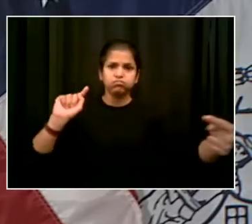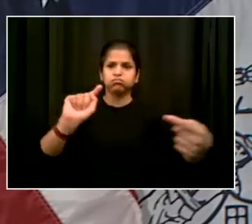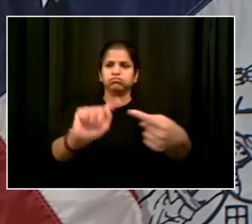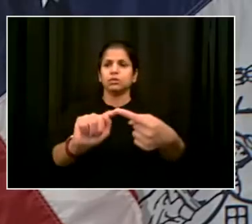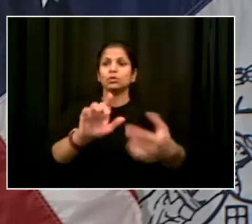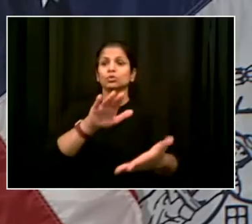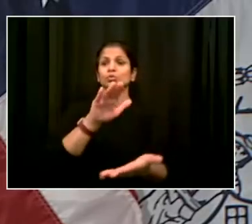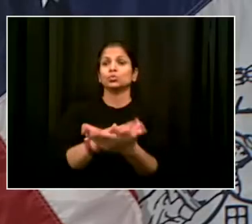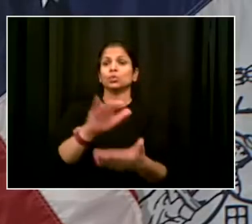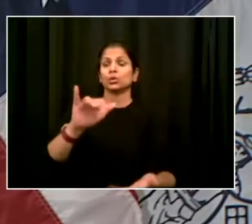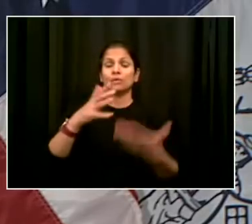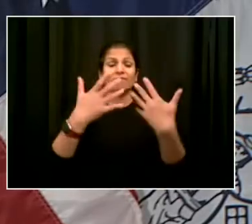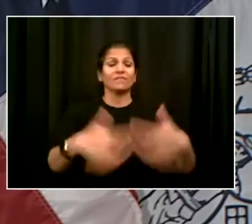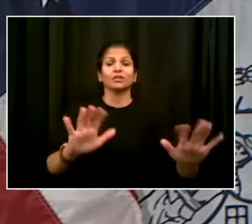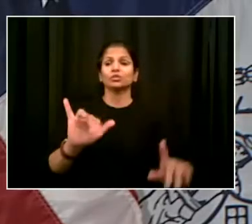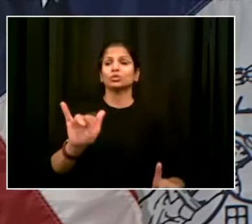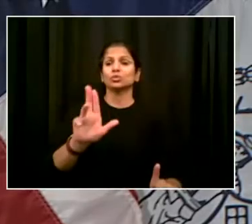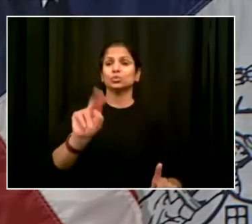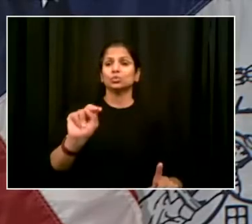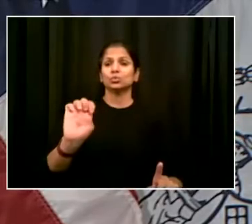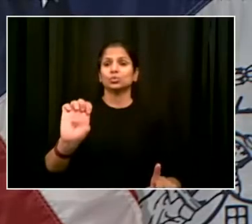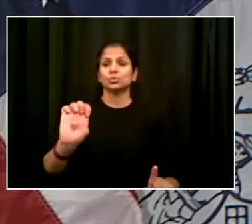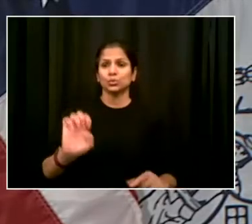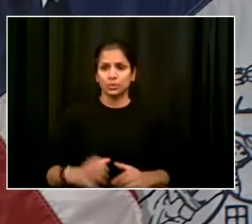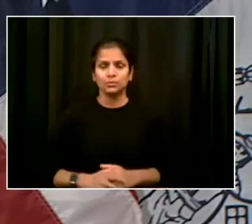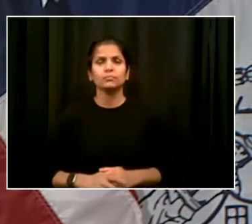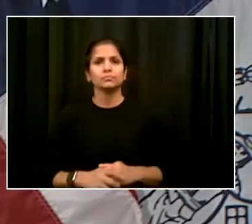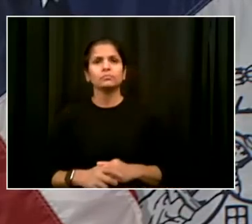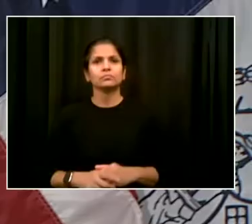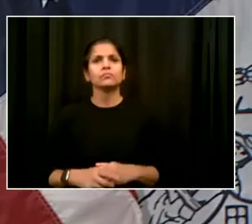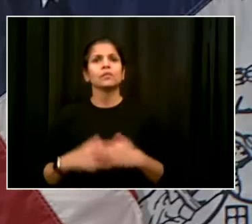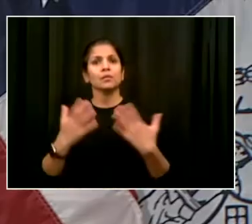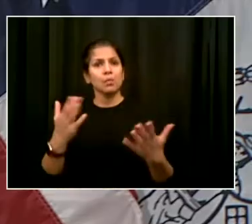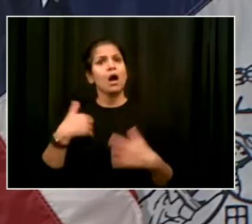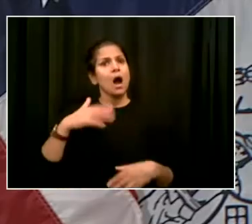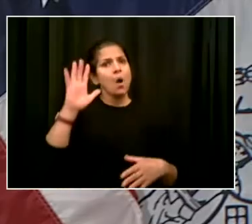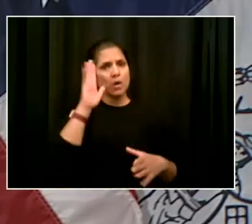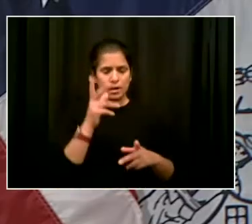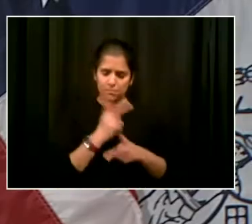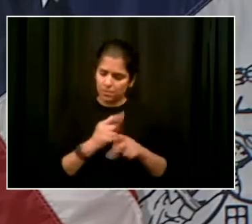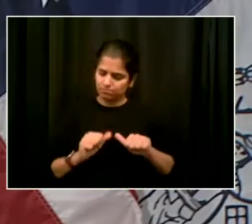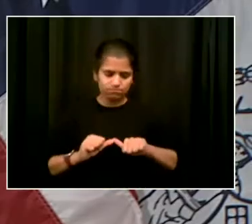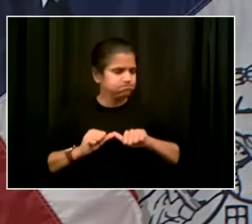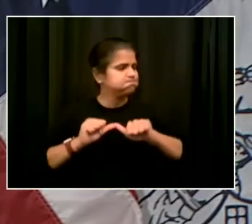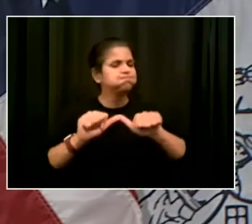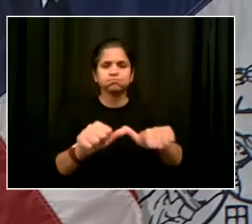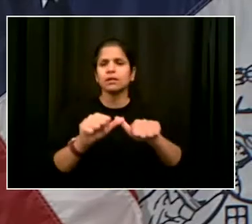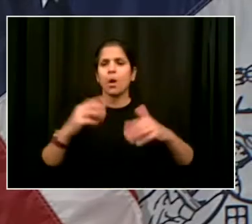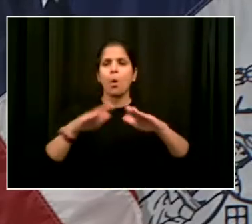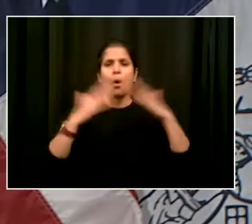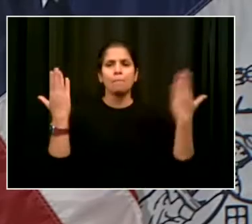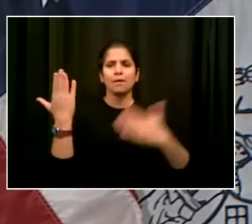VHAE IN THE FALL WE NOW HAVE THAT